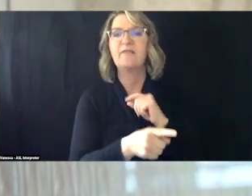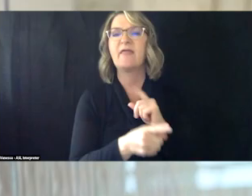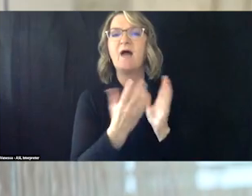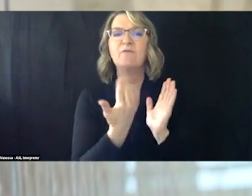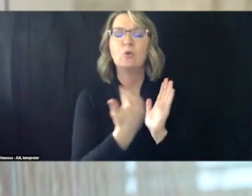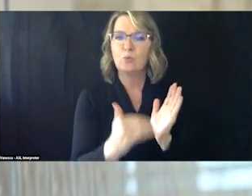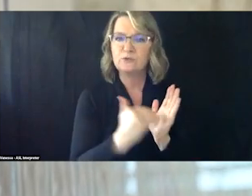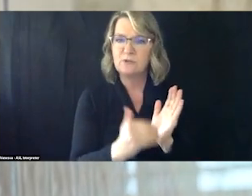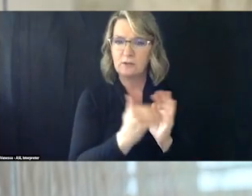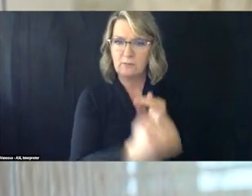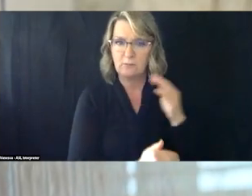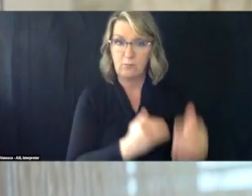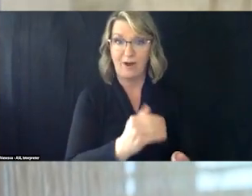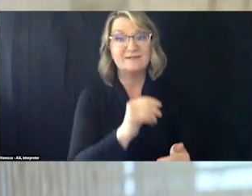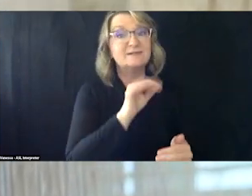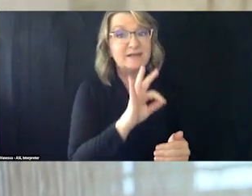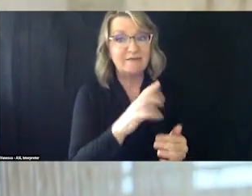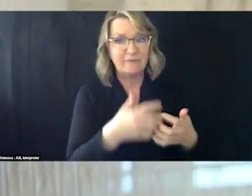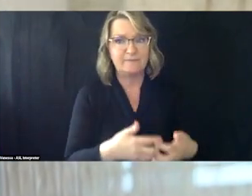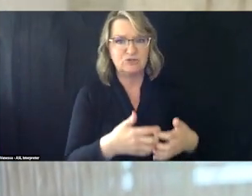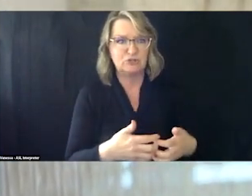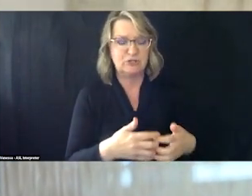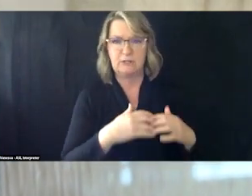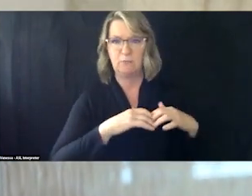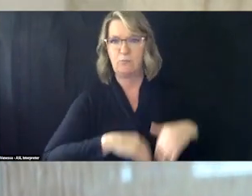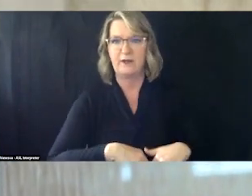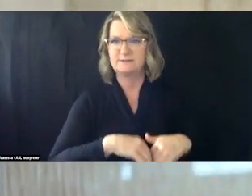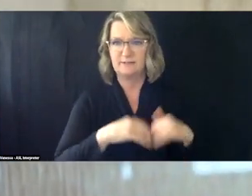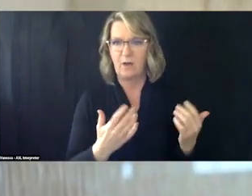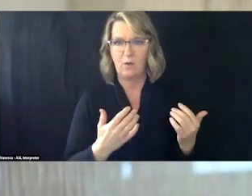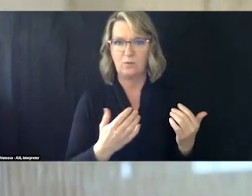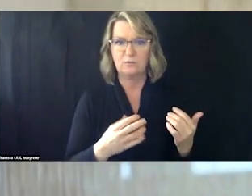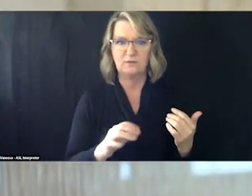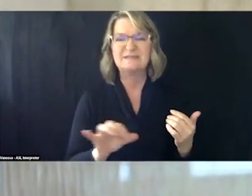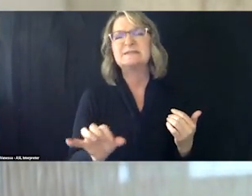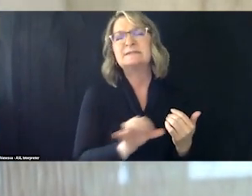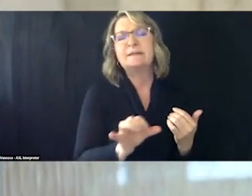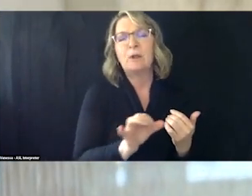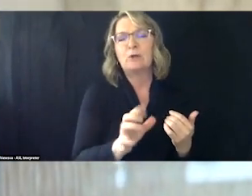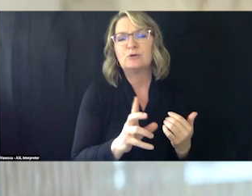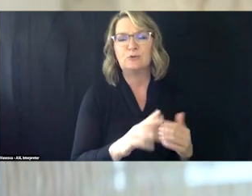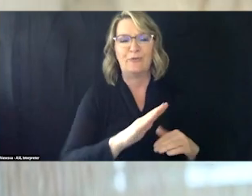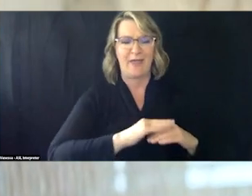redundant process in case one of their on-site tabulators isn't working something similar to this